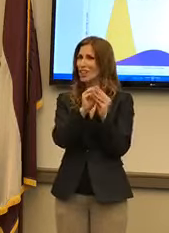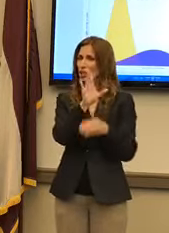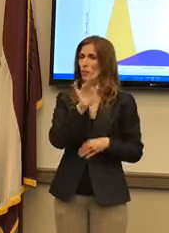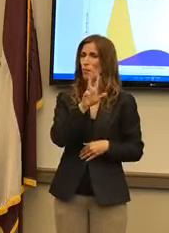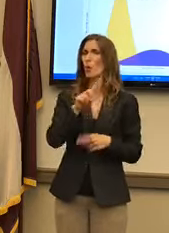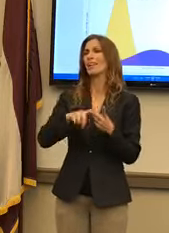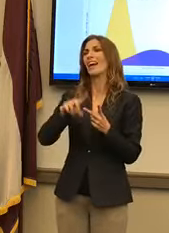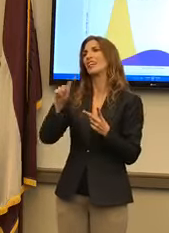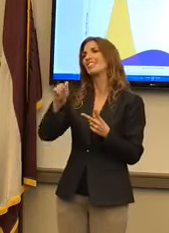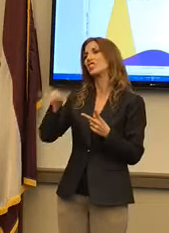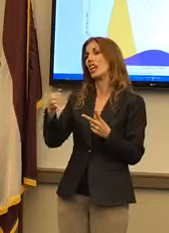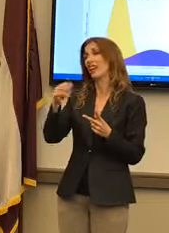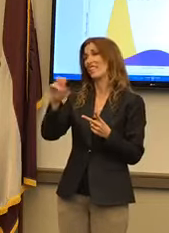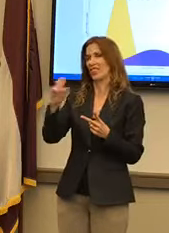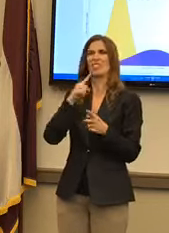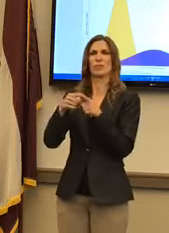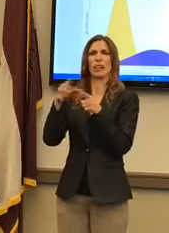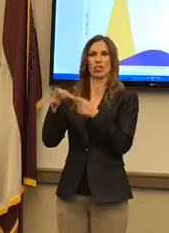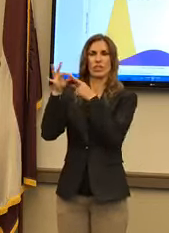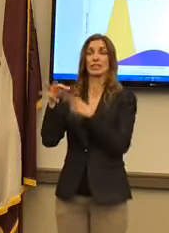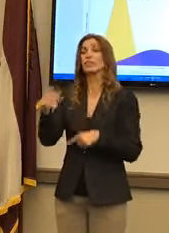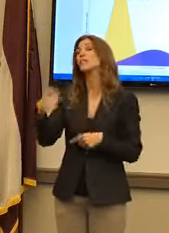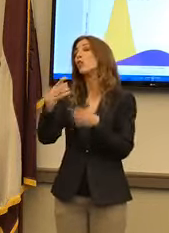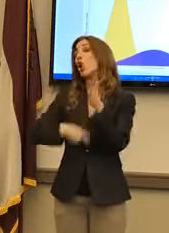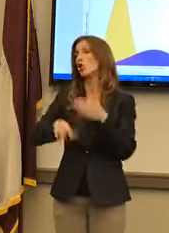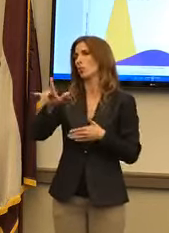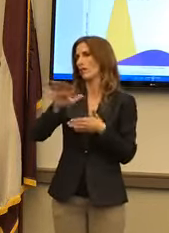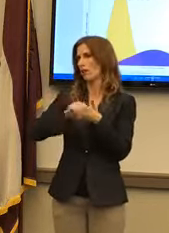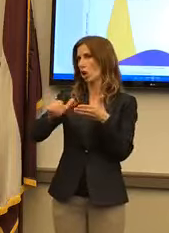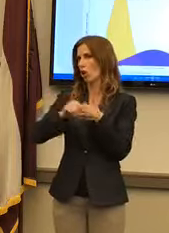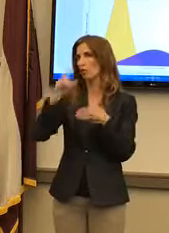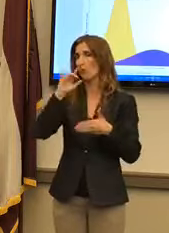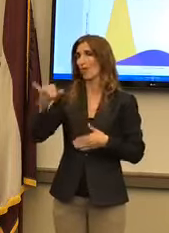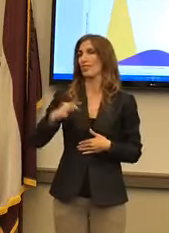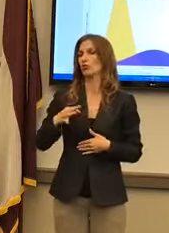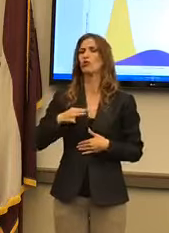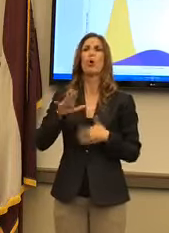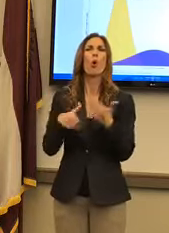Specialties the cost of the shirt is $25.00 and all proceeds benefit the